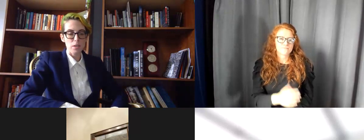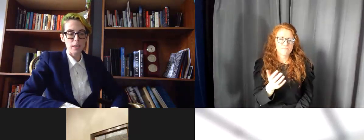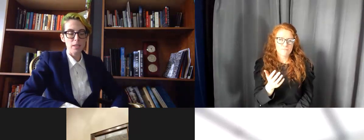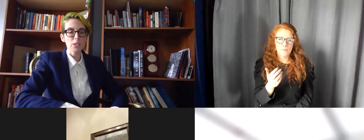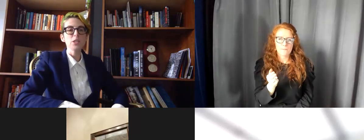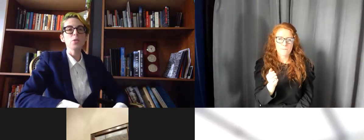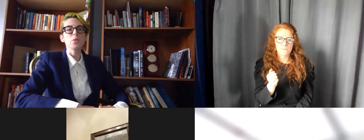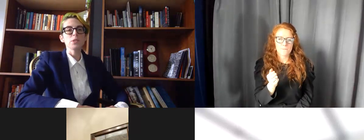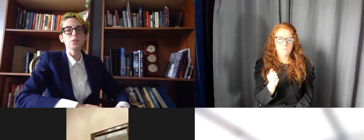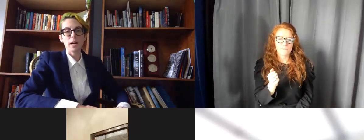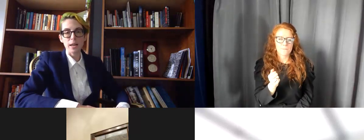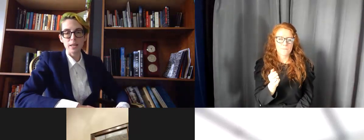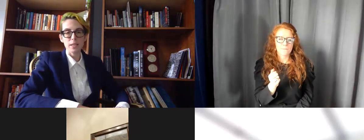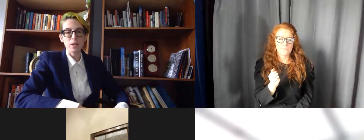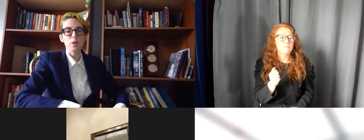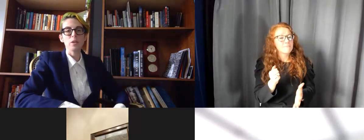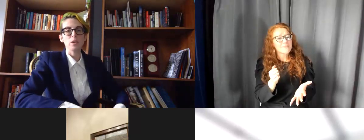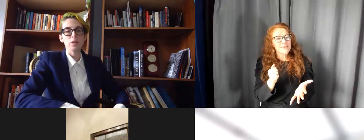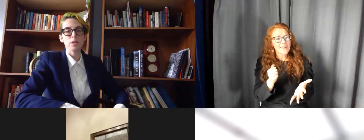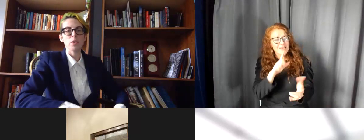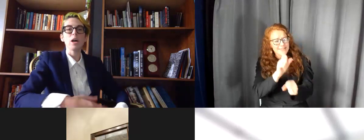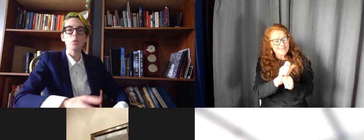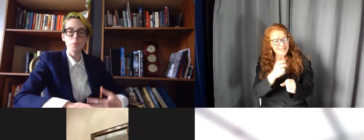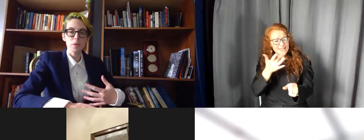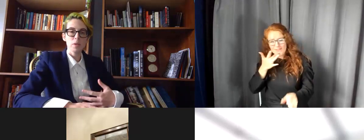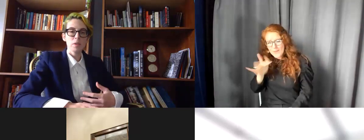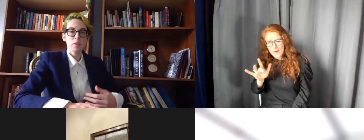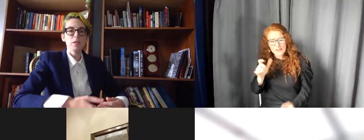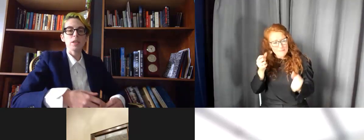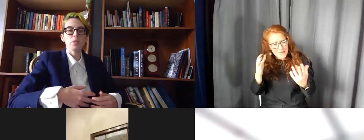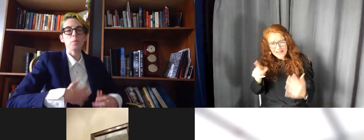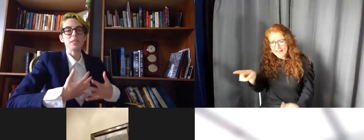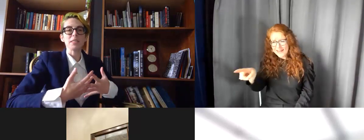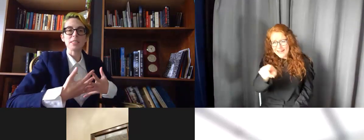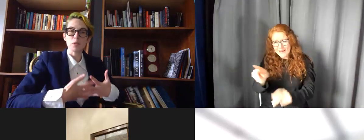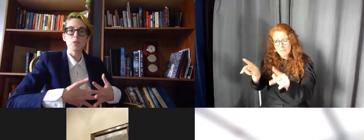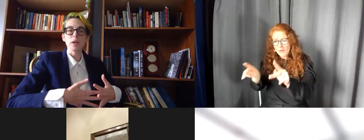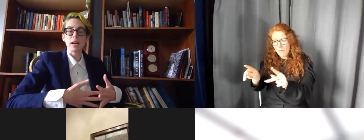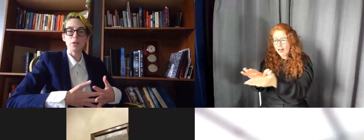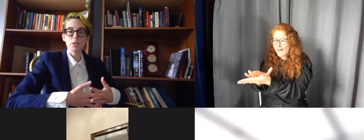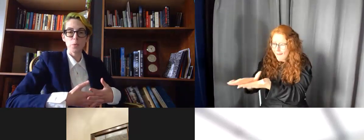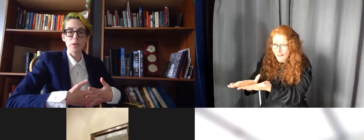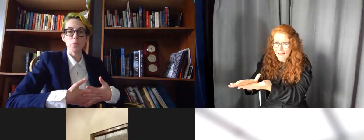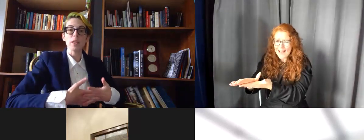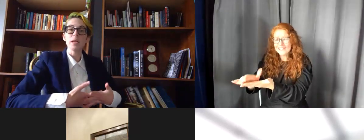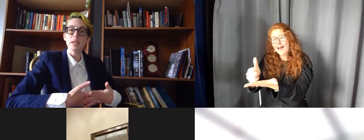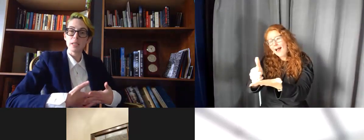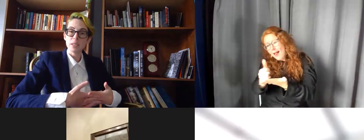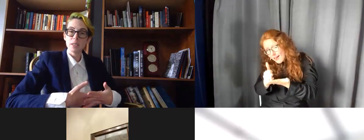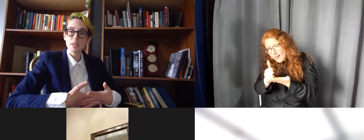Farrah Garland: like, so so kind, and will, you know, help? You know. Help us disable folk out when we need it.